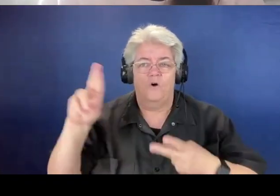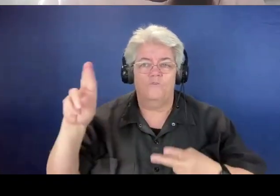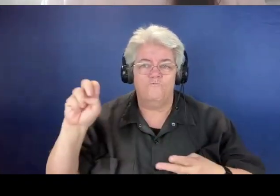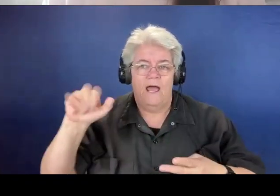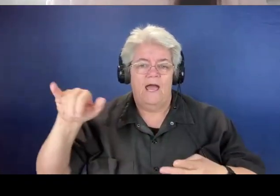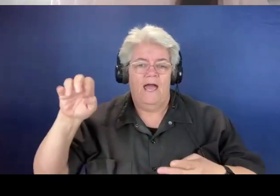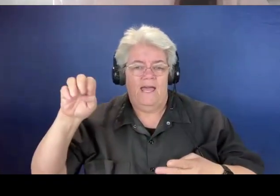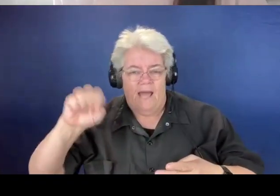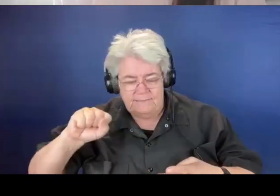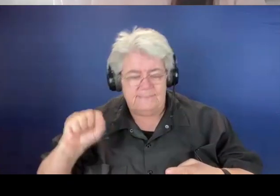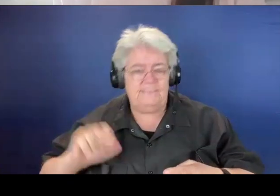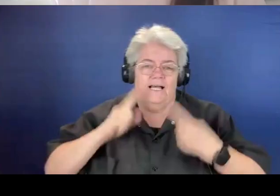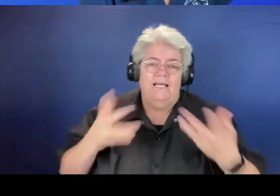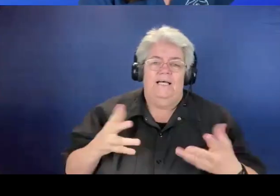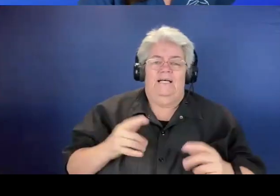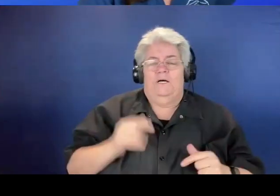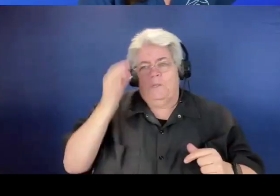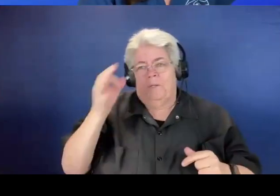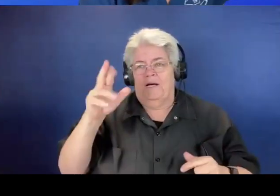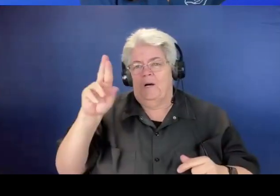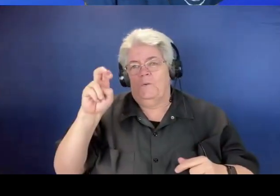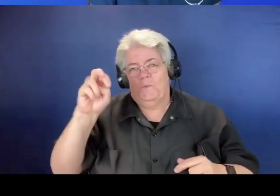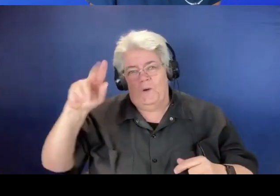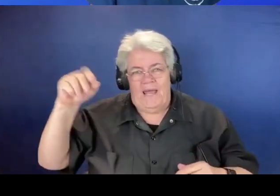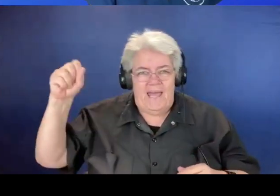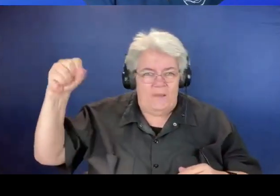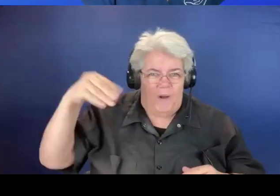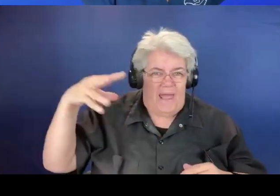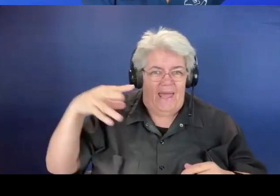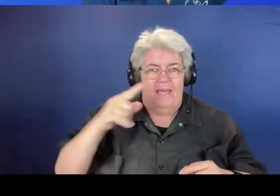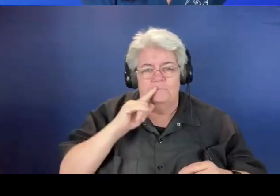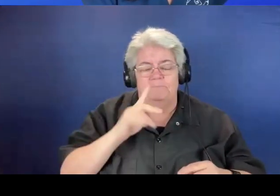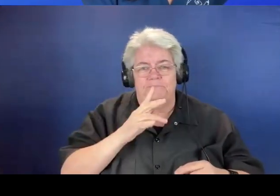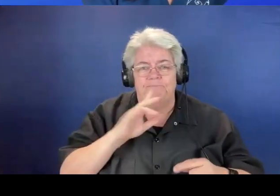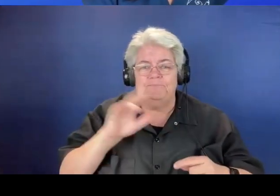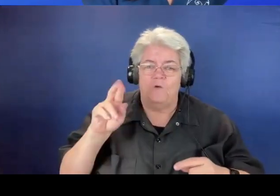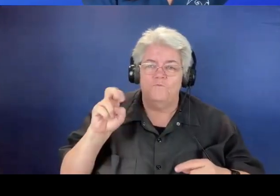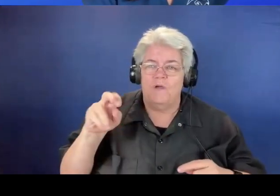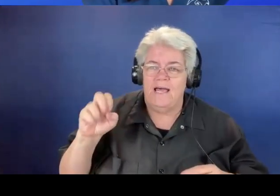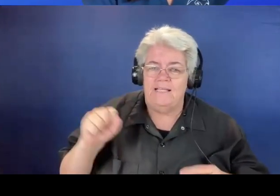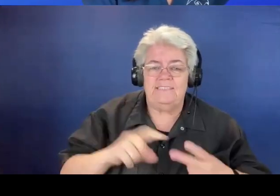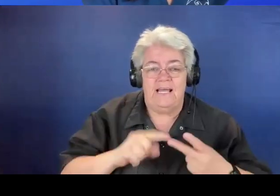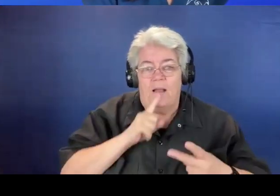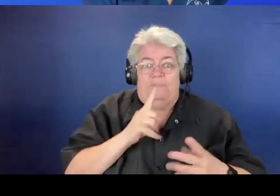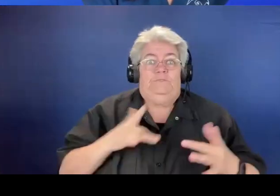Reyes man. So close. And I'm so excited to have them here.